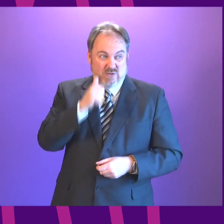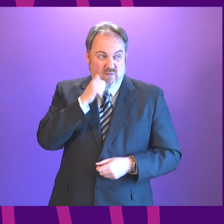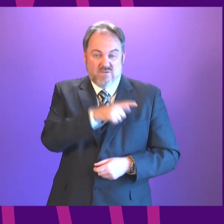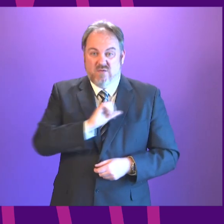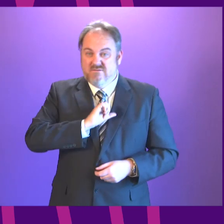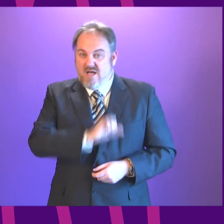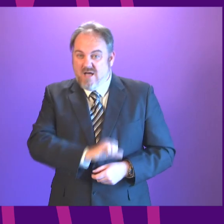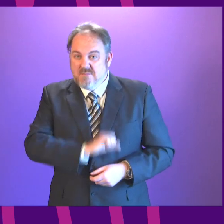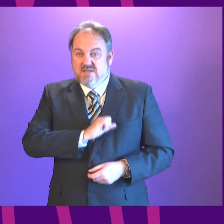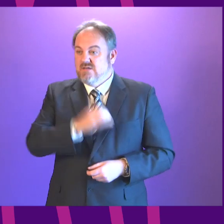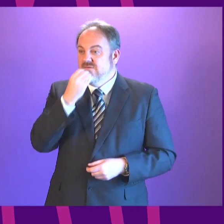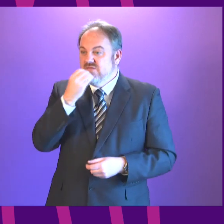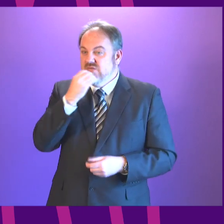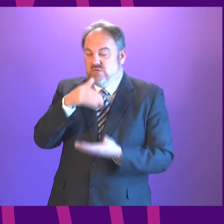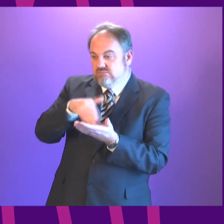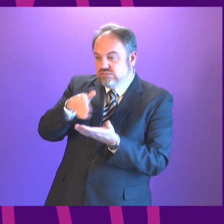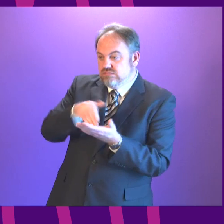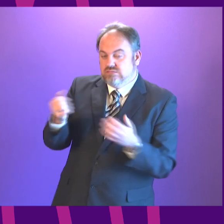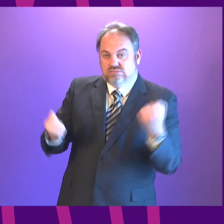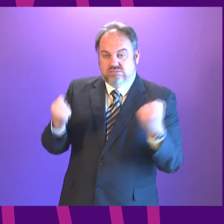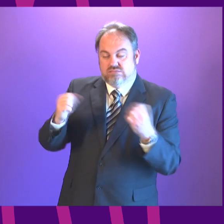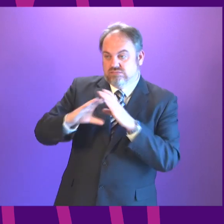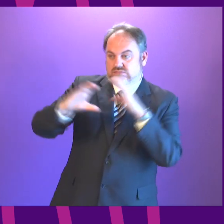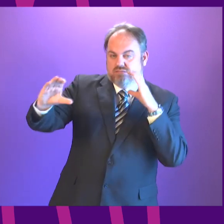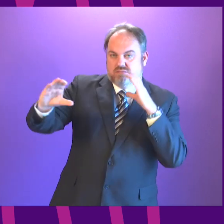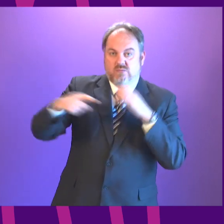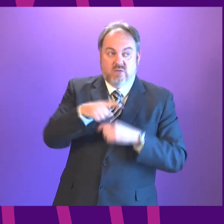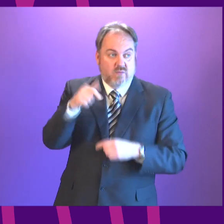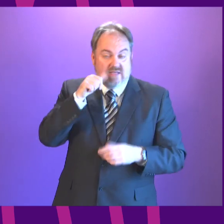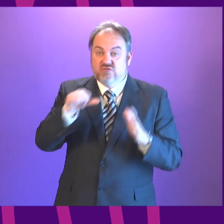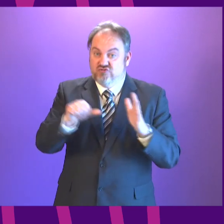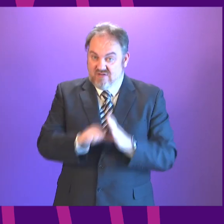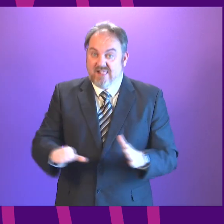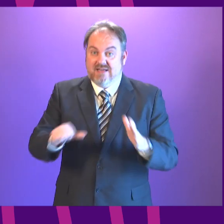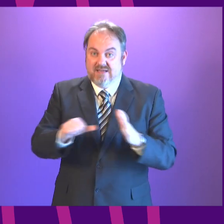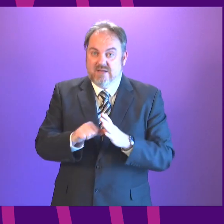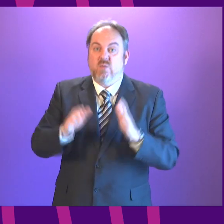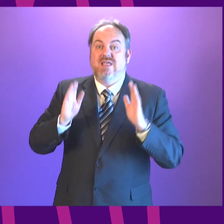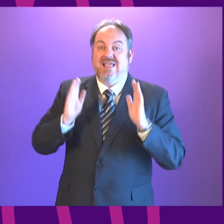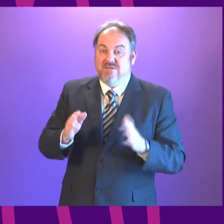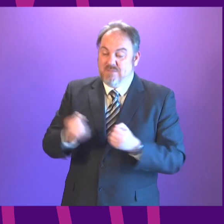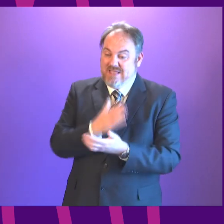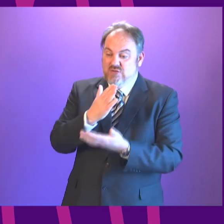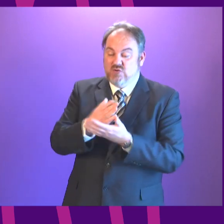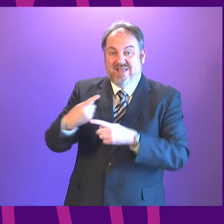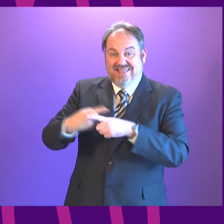The UK Government needs to reach agreement with France, without delay, to get freight